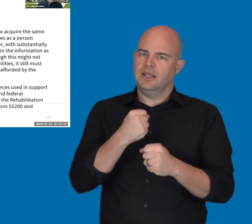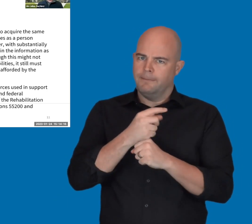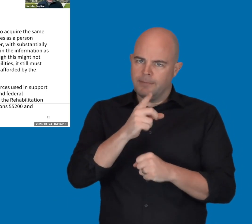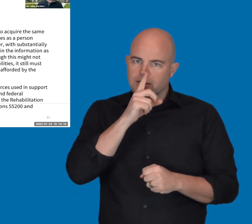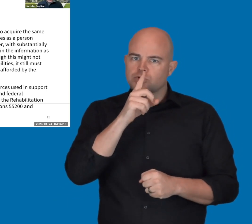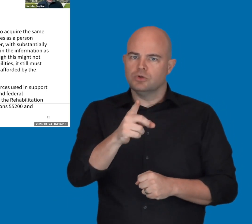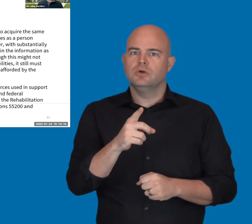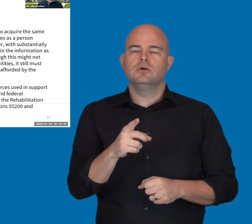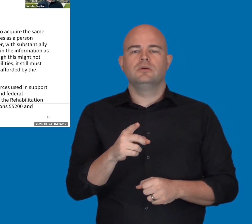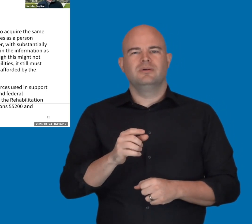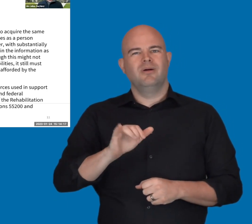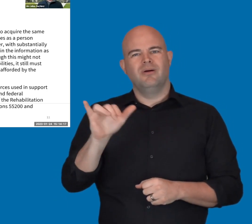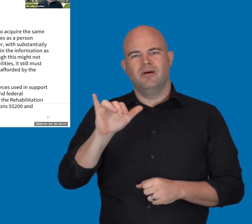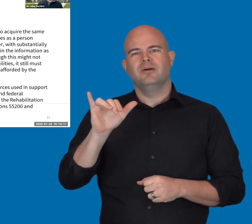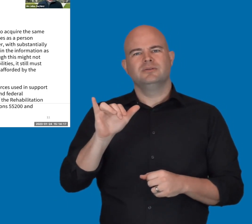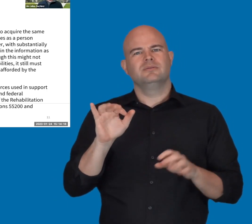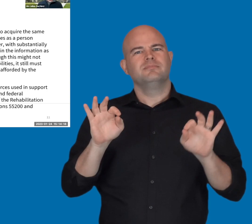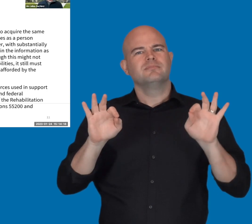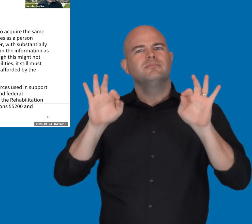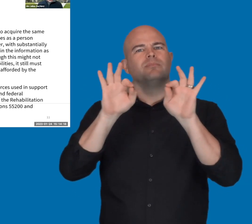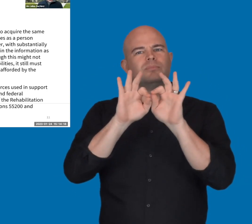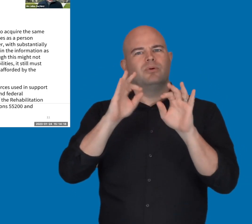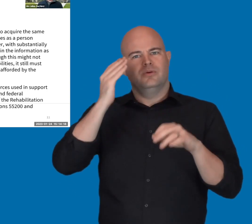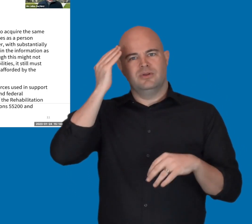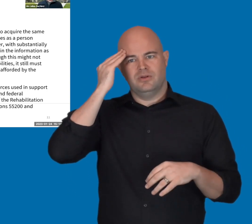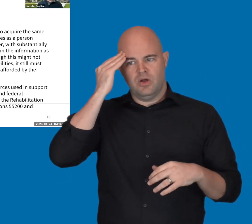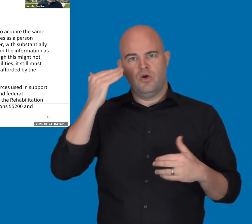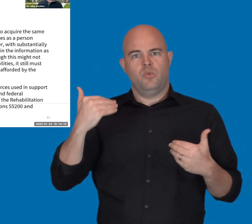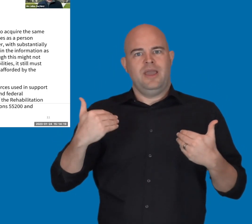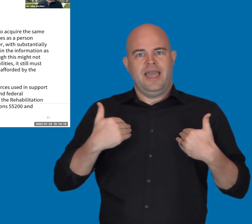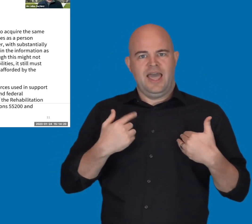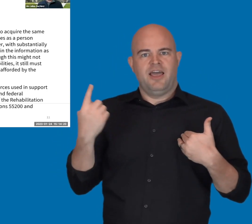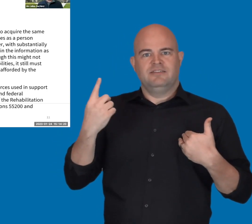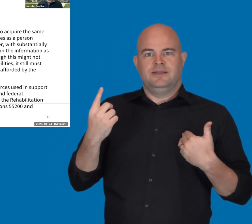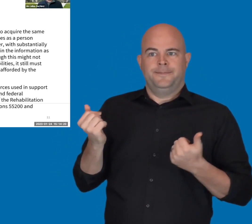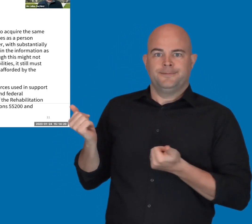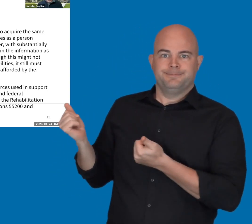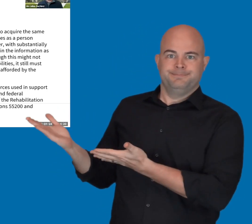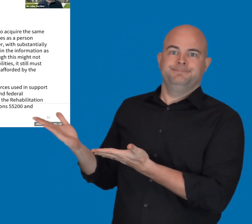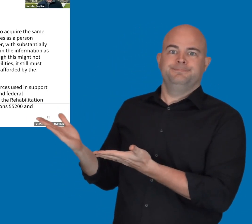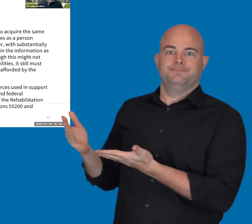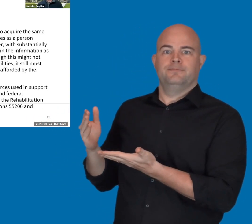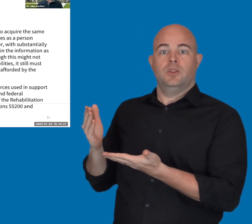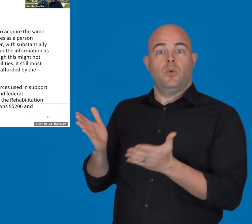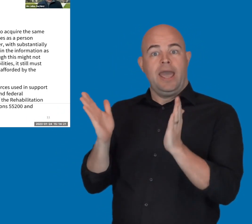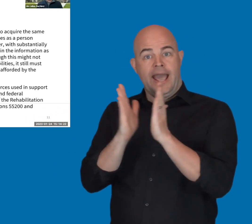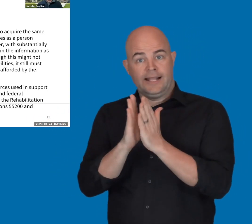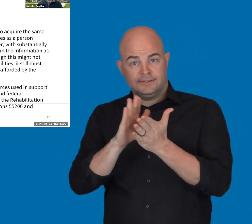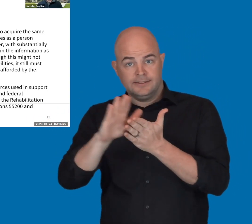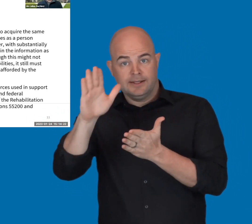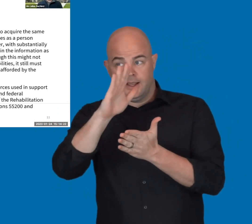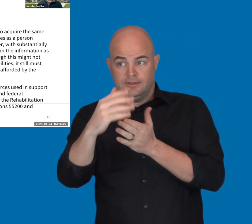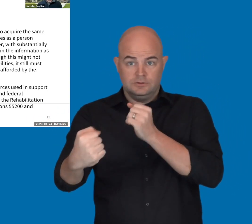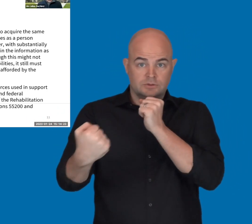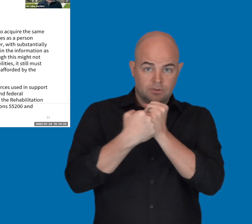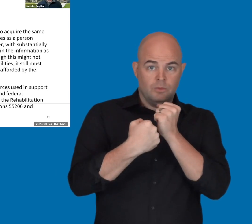So, we used the language, by the way, defining accessibility that is straight from the new Title 5 regulations